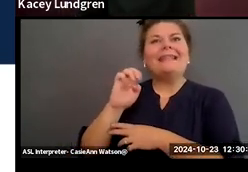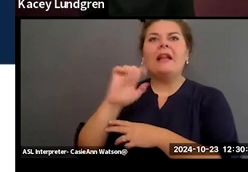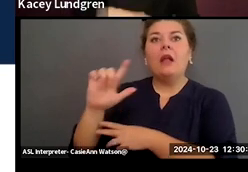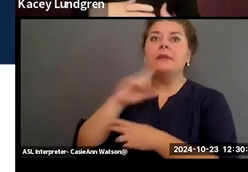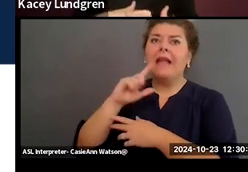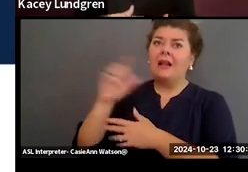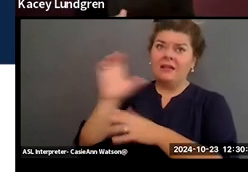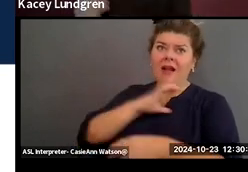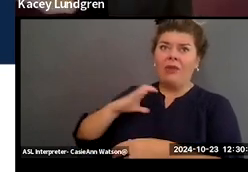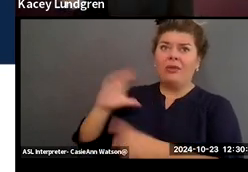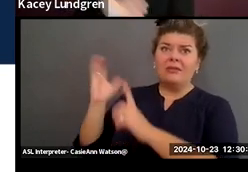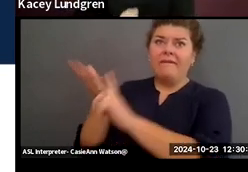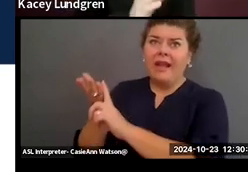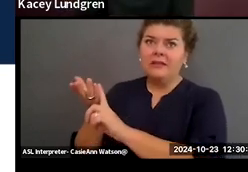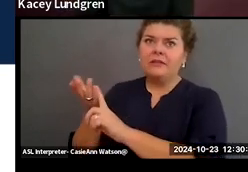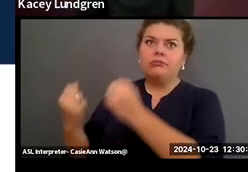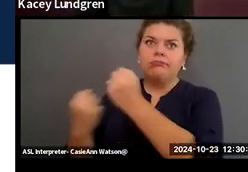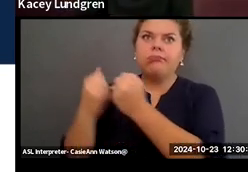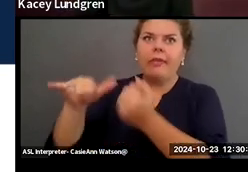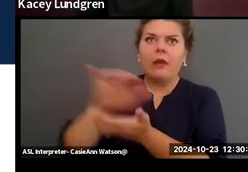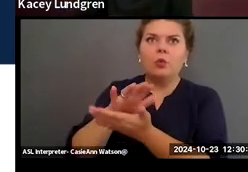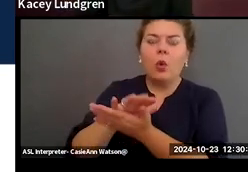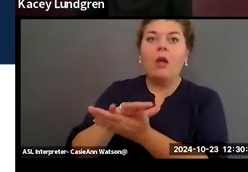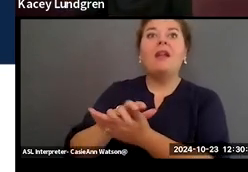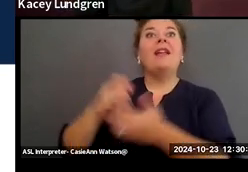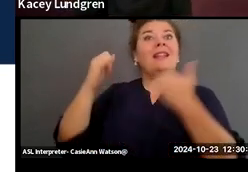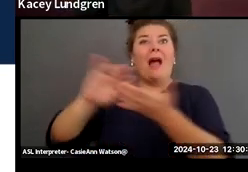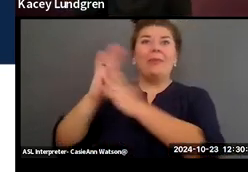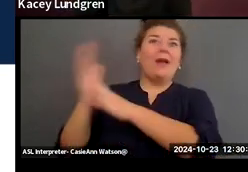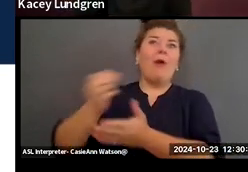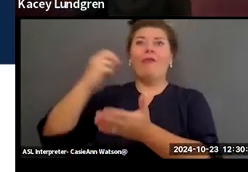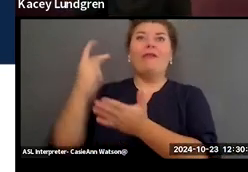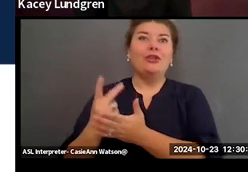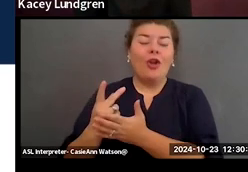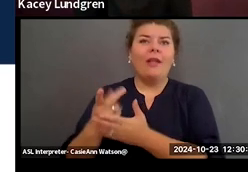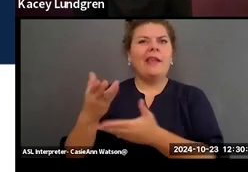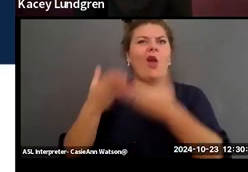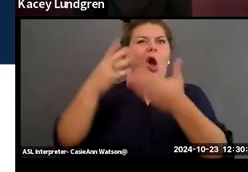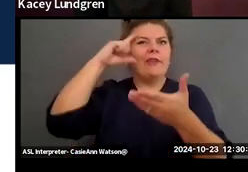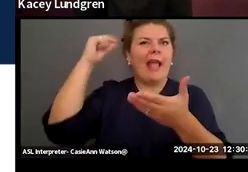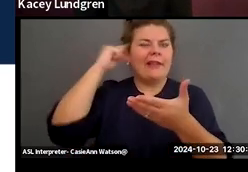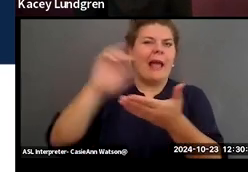Now that it was official, he reached out to Edward Minor Gallaudet and offered him the position of superintendent.